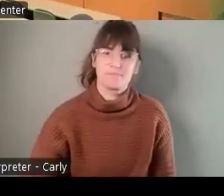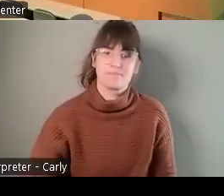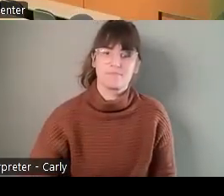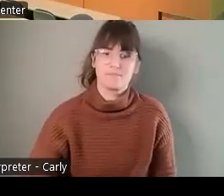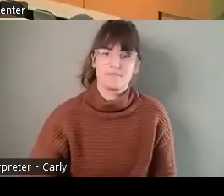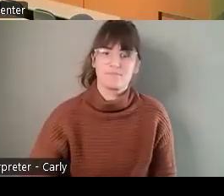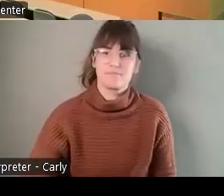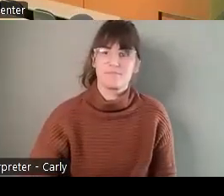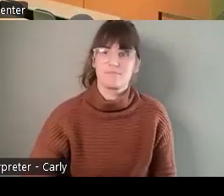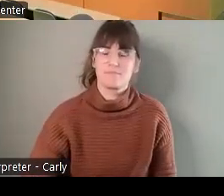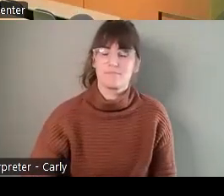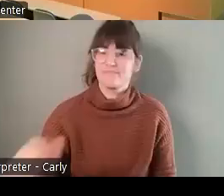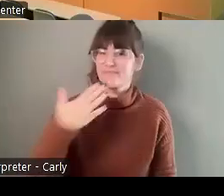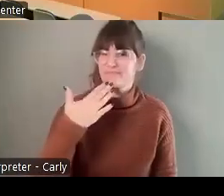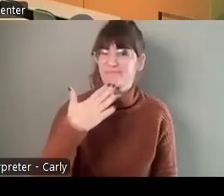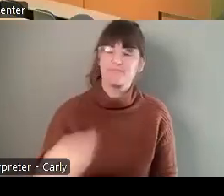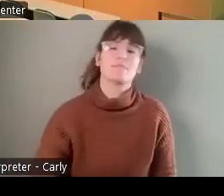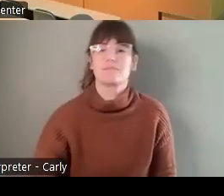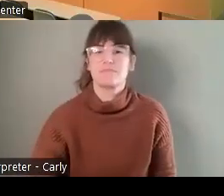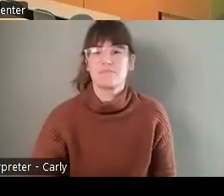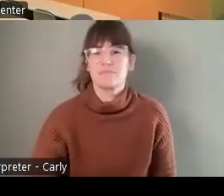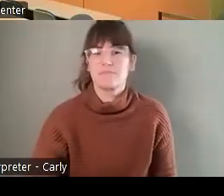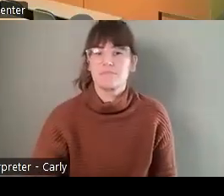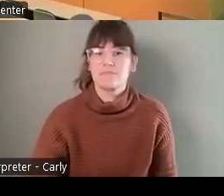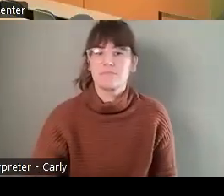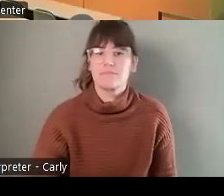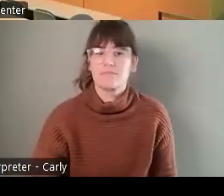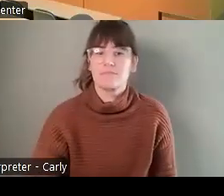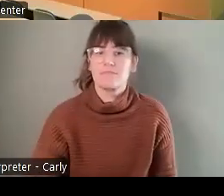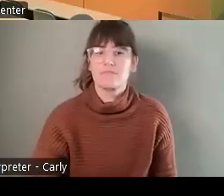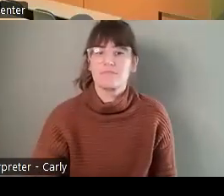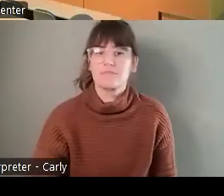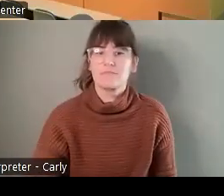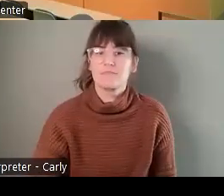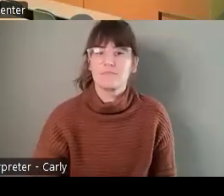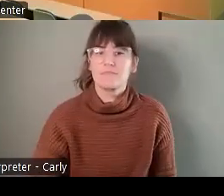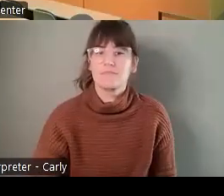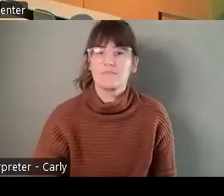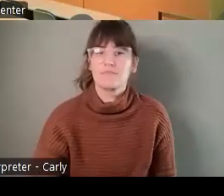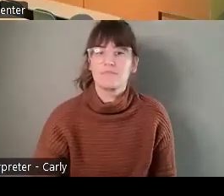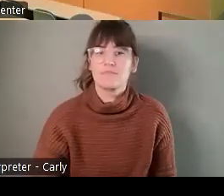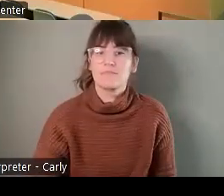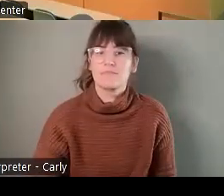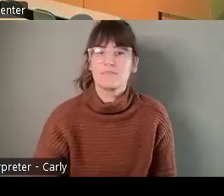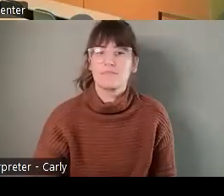Oh, thank you. Sorry.